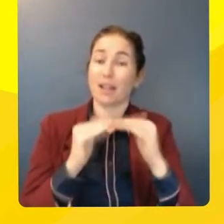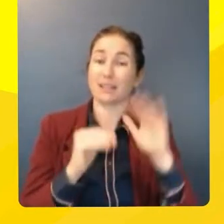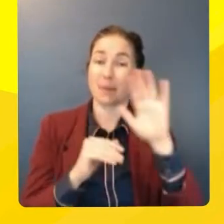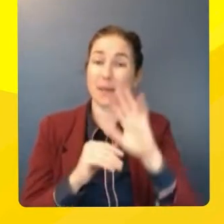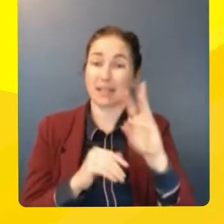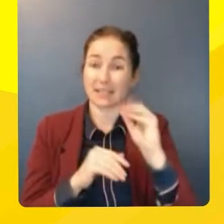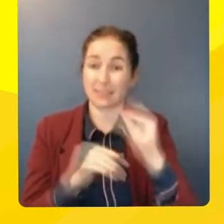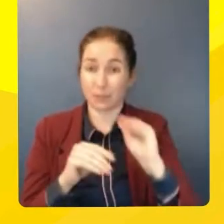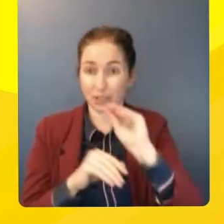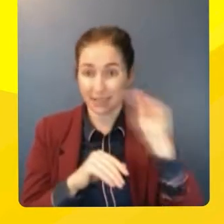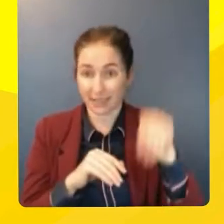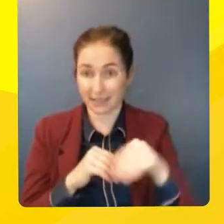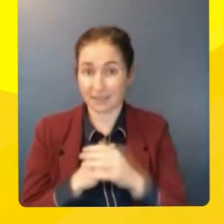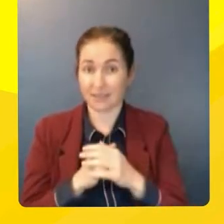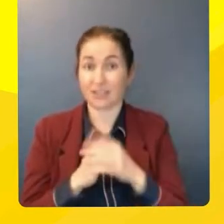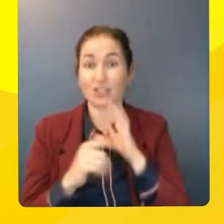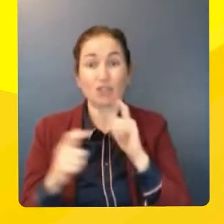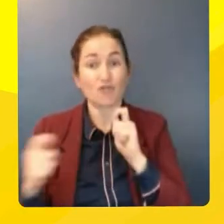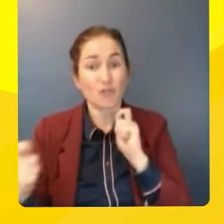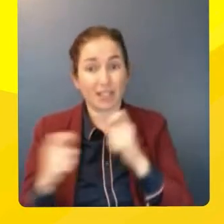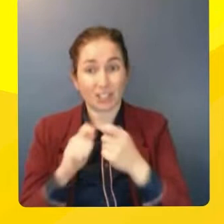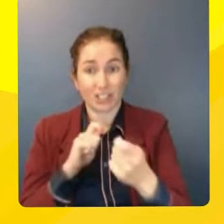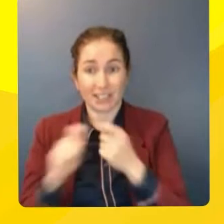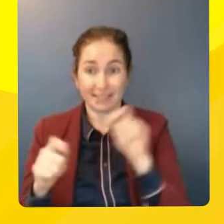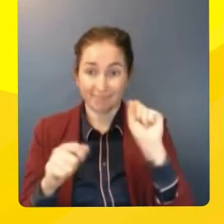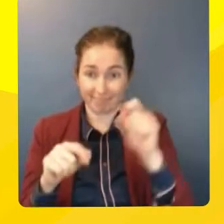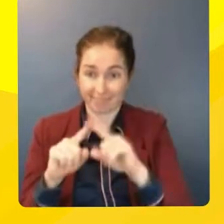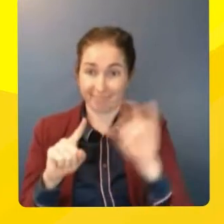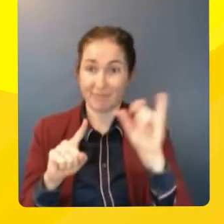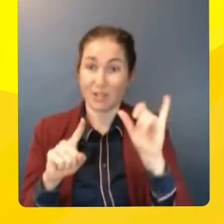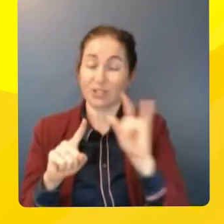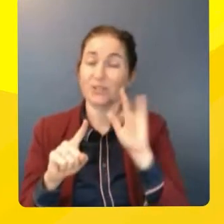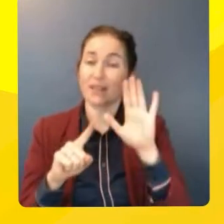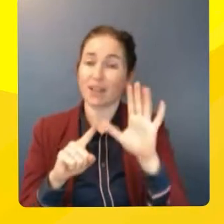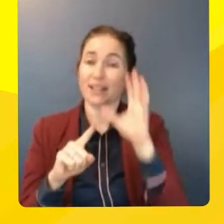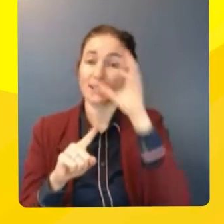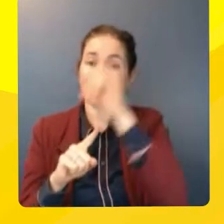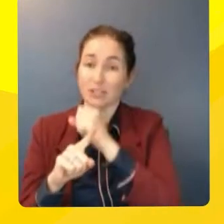Stretching, yes, but also in their estimation doable.